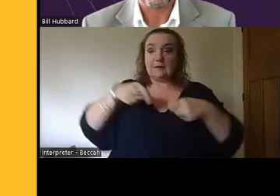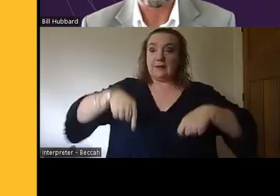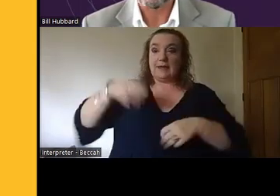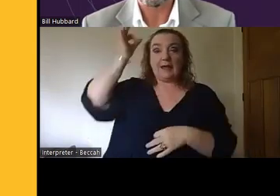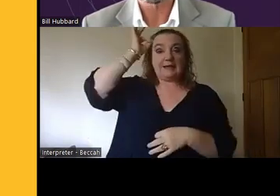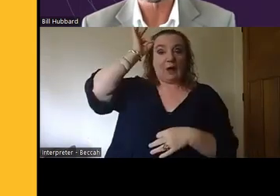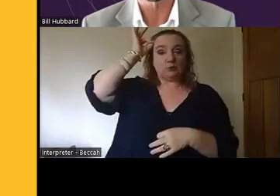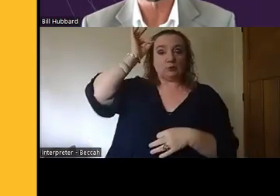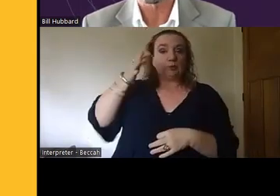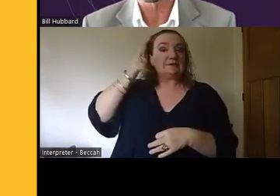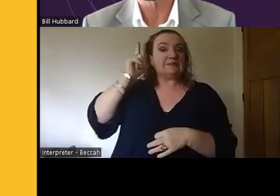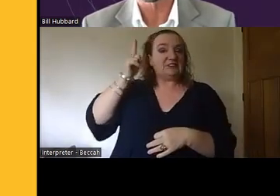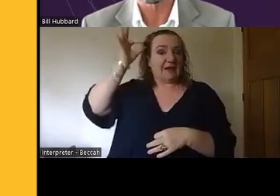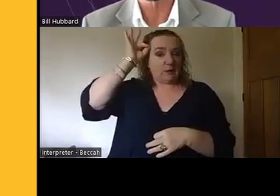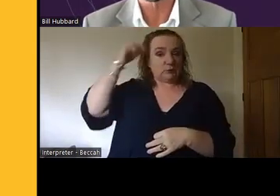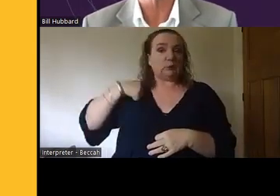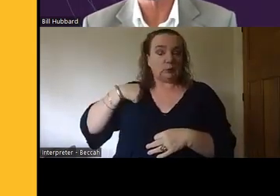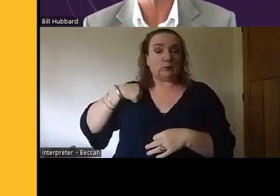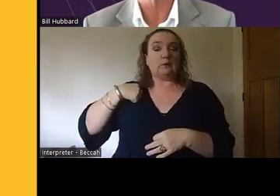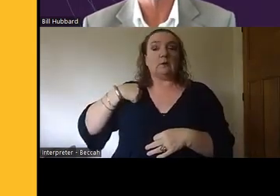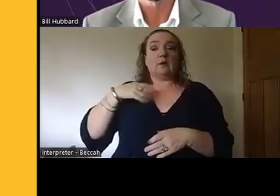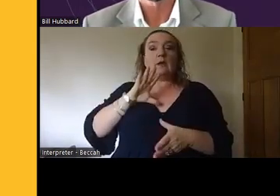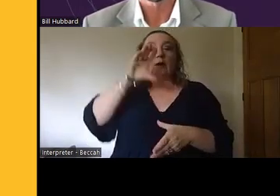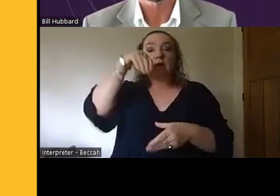And welcome to today's inclusive education